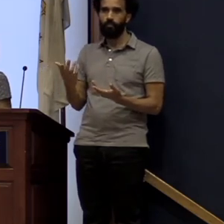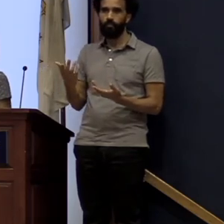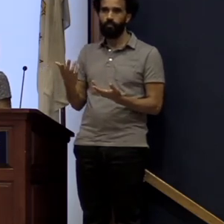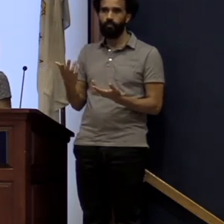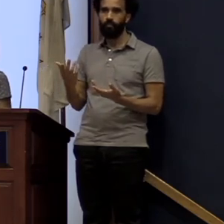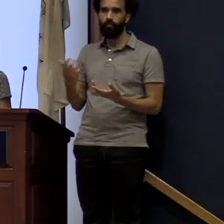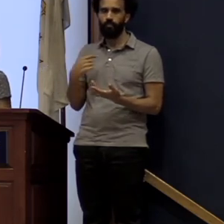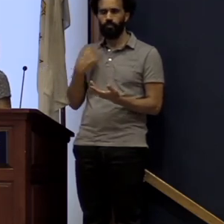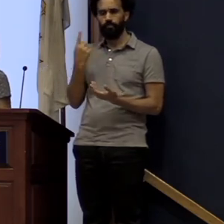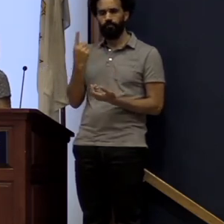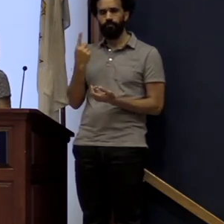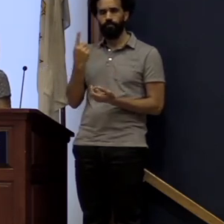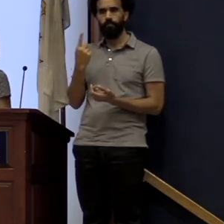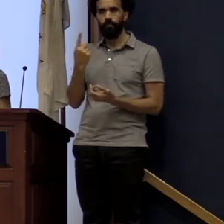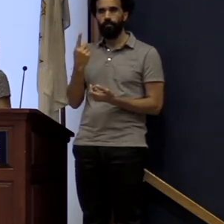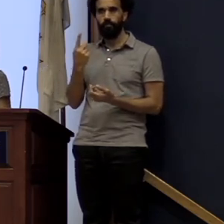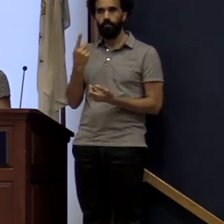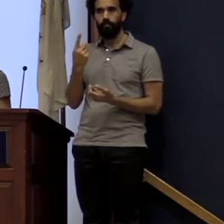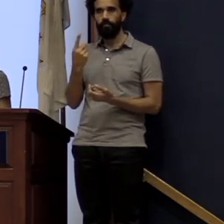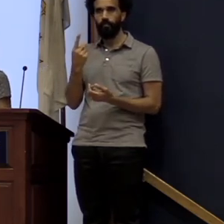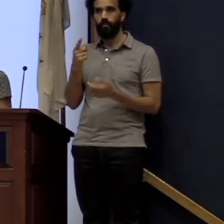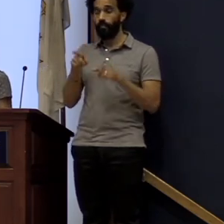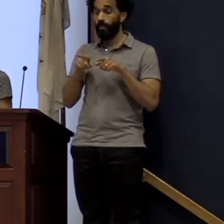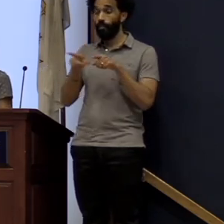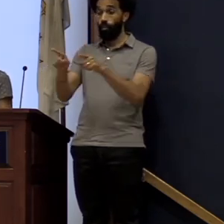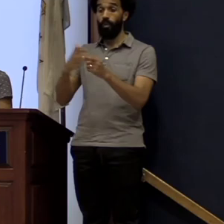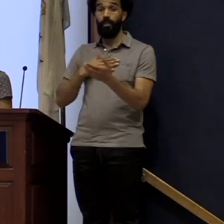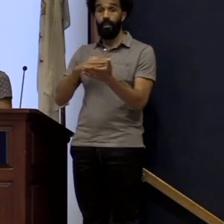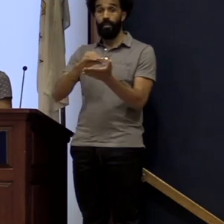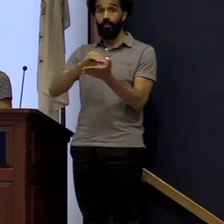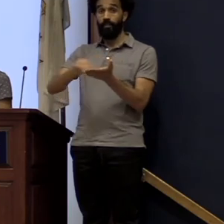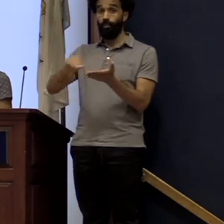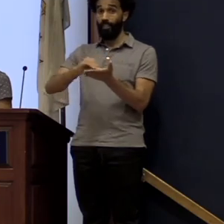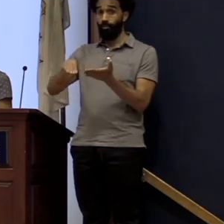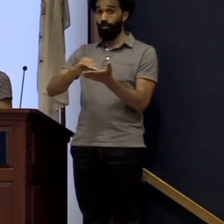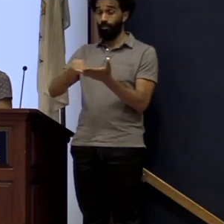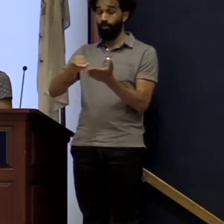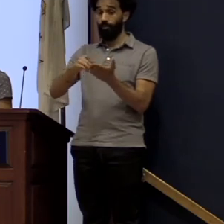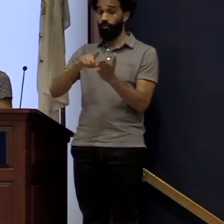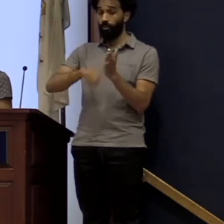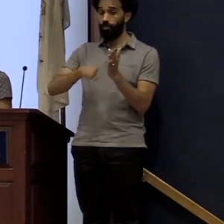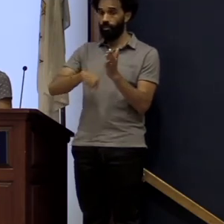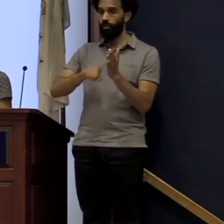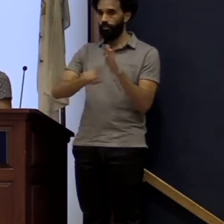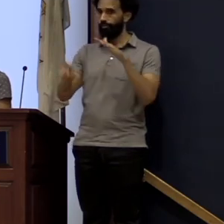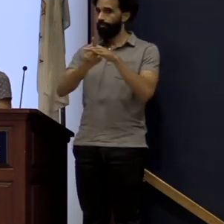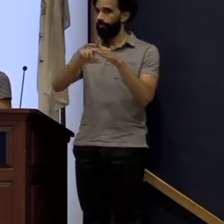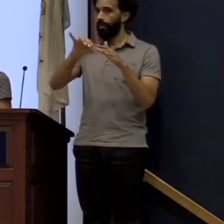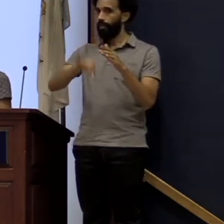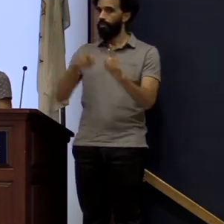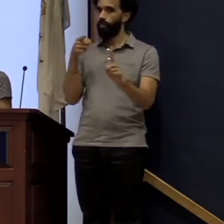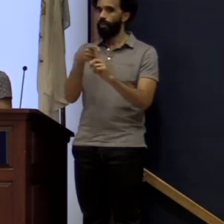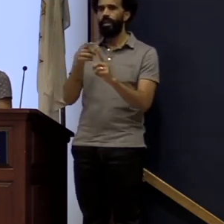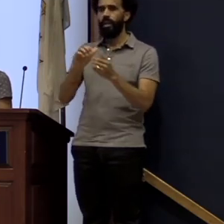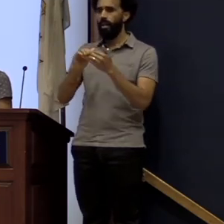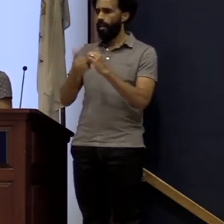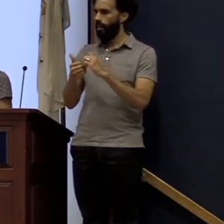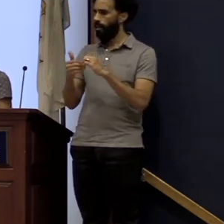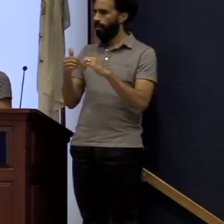Because this came up in my dissertation I'm wondering how science communication can begin to bring